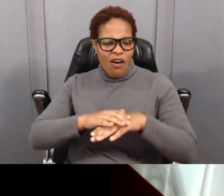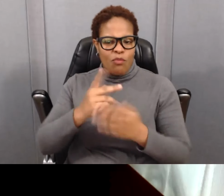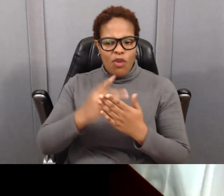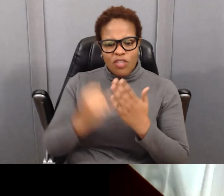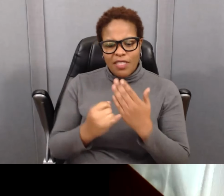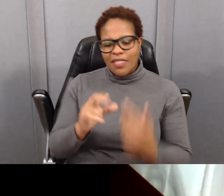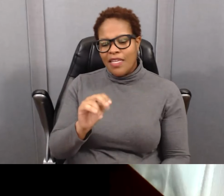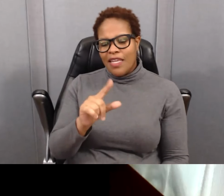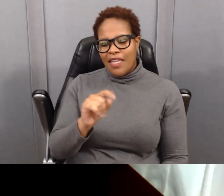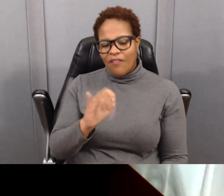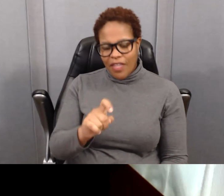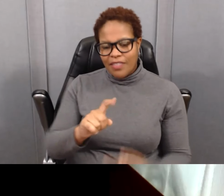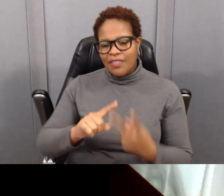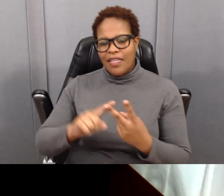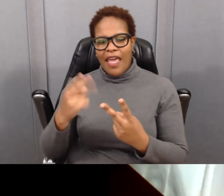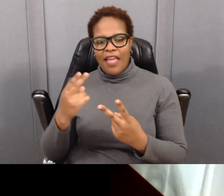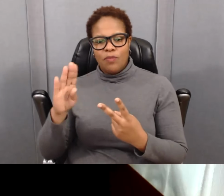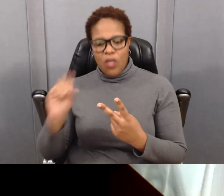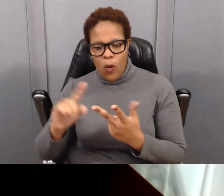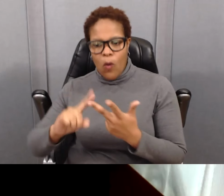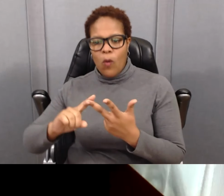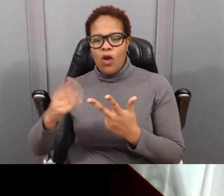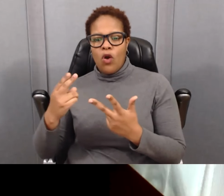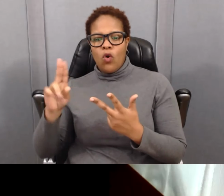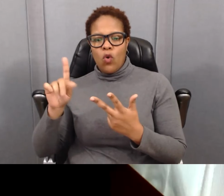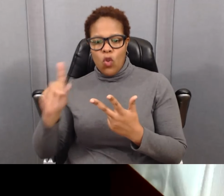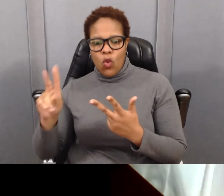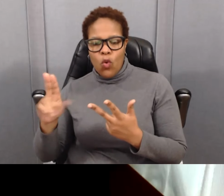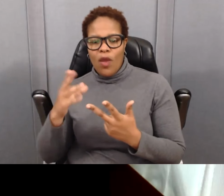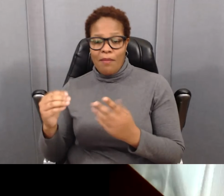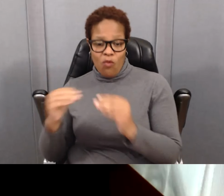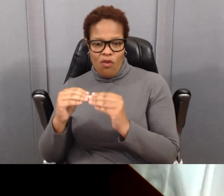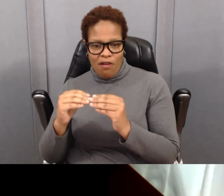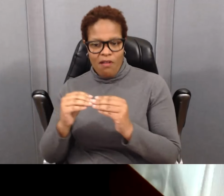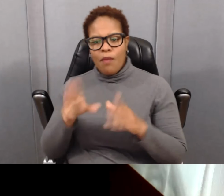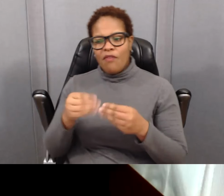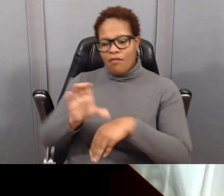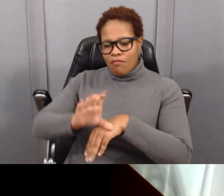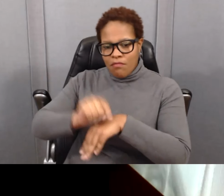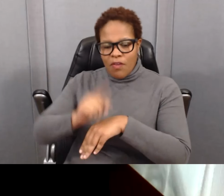Hulu, PBS and more. He provides consultations for independent filmmakers, film festivals.